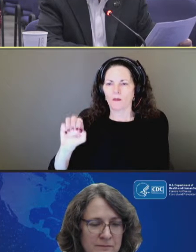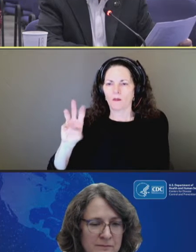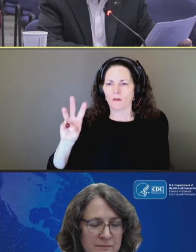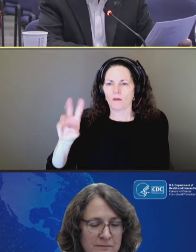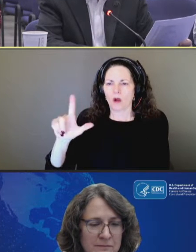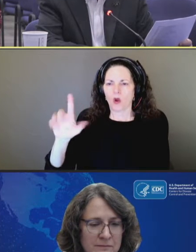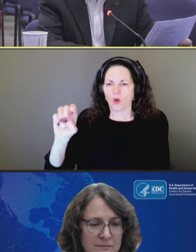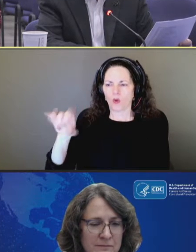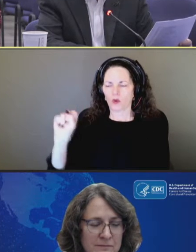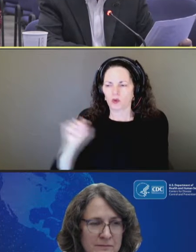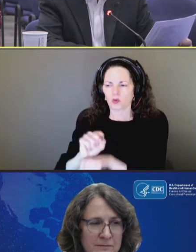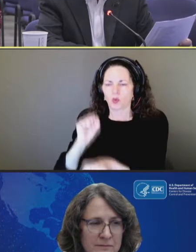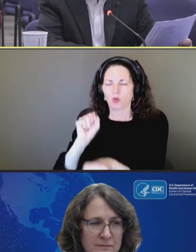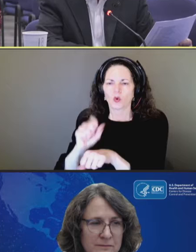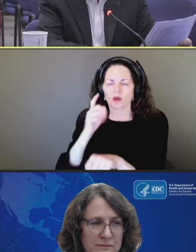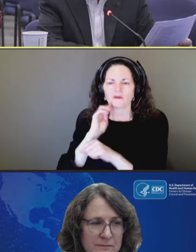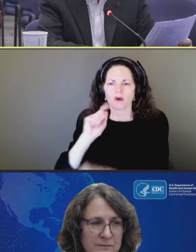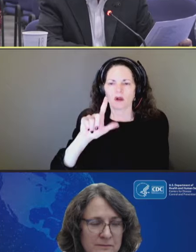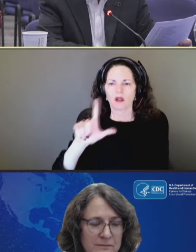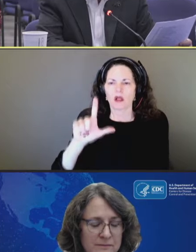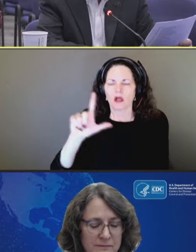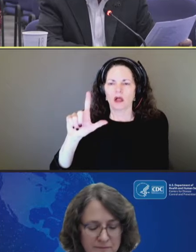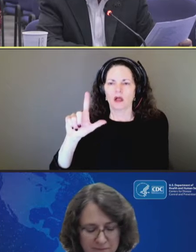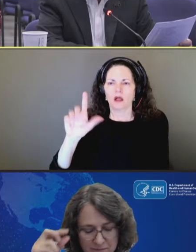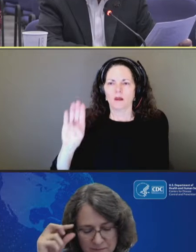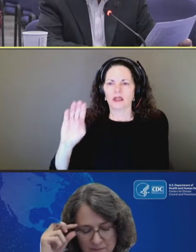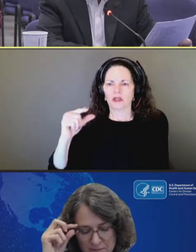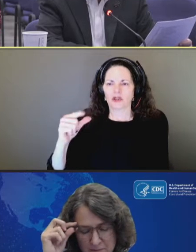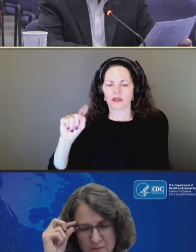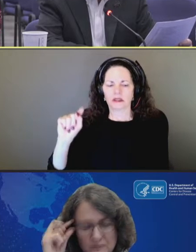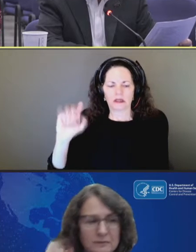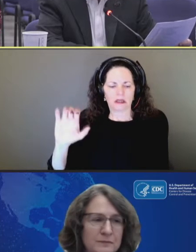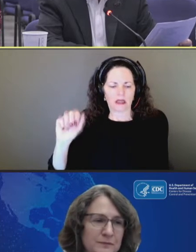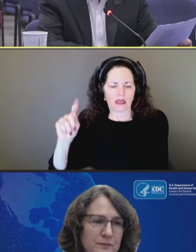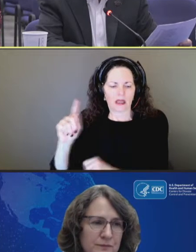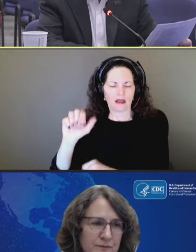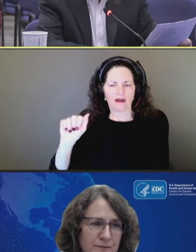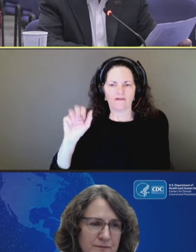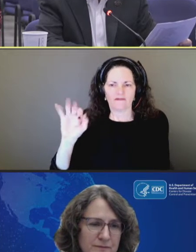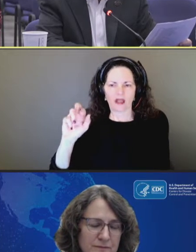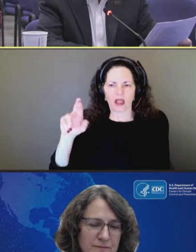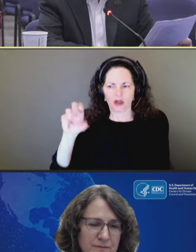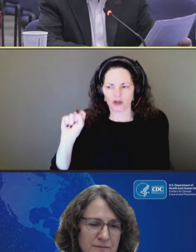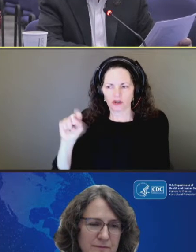Bisexual, Transgender and Questioning Affairs. And additionally, Dr. Agam Rao, from the Centers